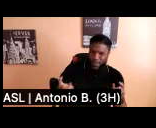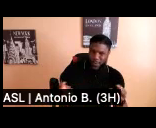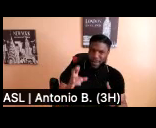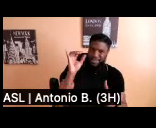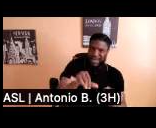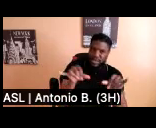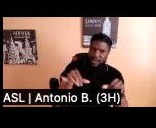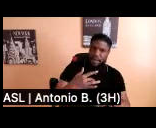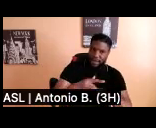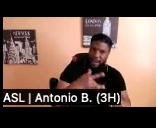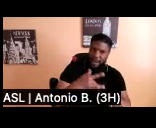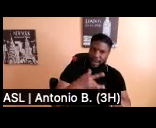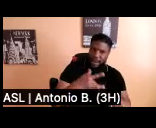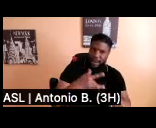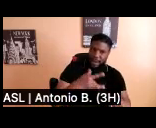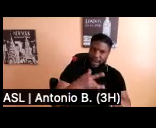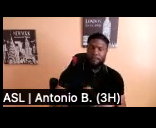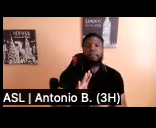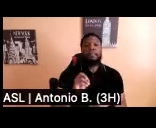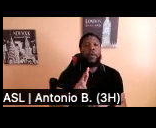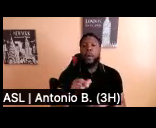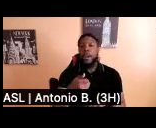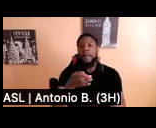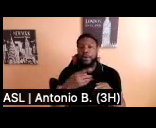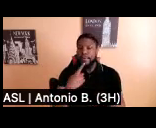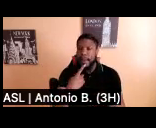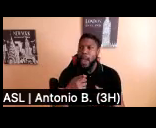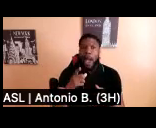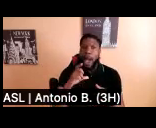Or, "I didn't use it for this course, but I hope it will be available for the next course."